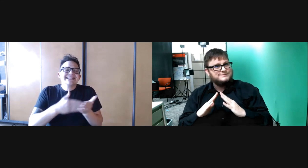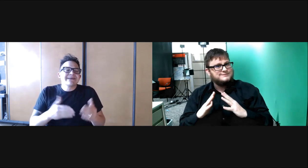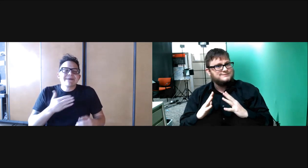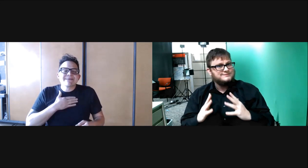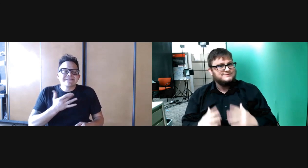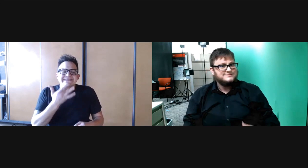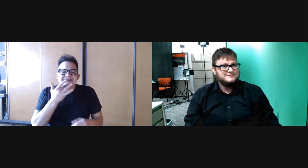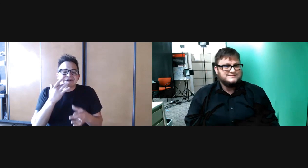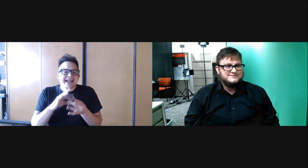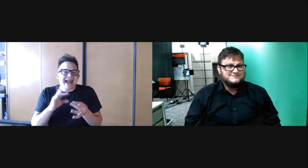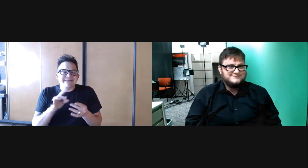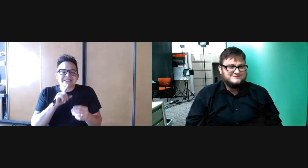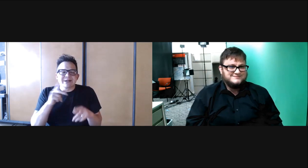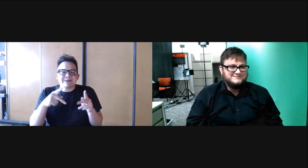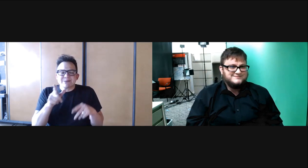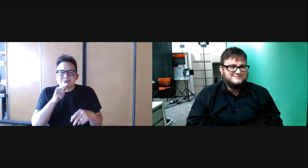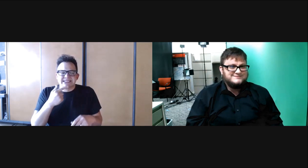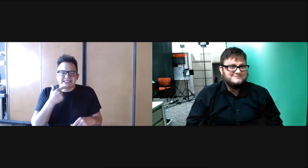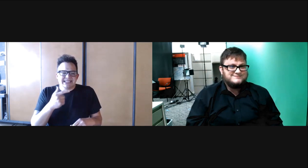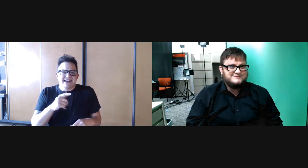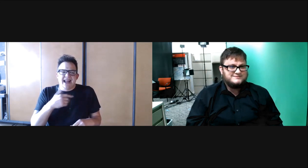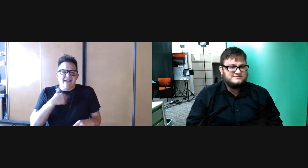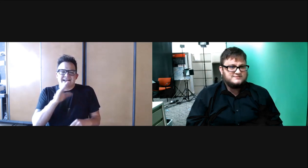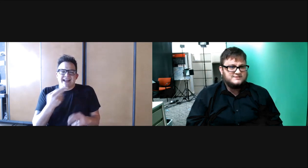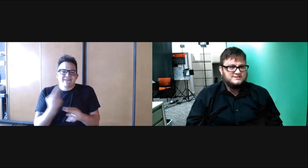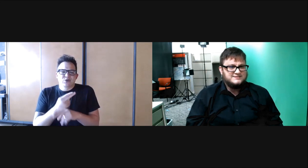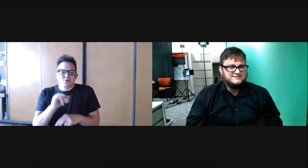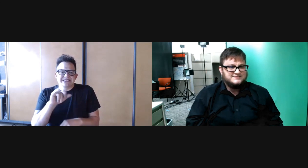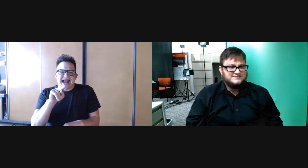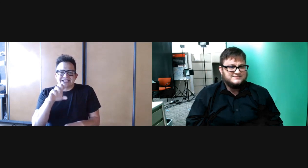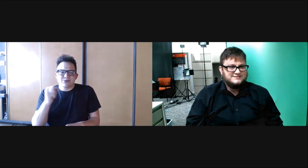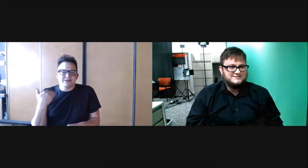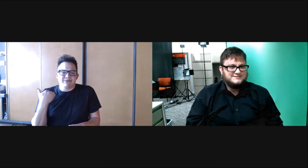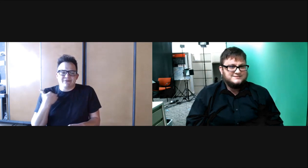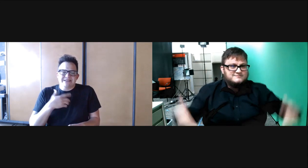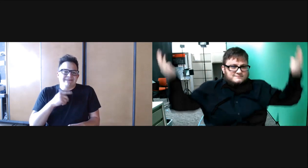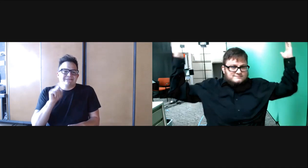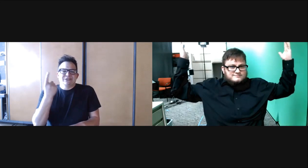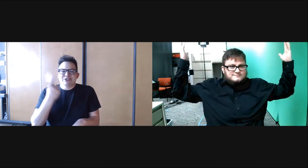Some of my favorite comments are people who say "I've never used iTunes before. This is